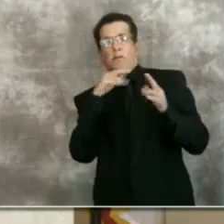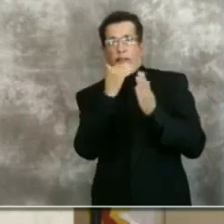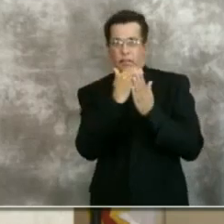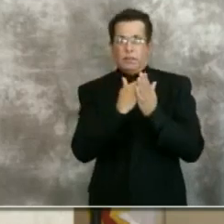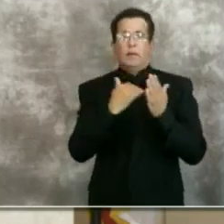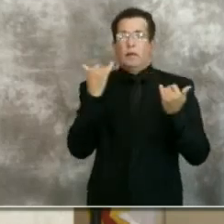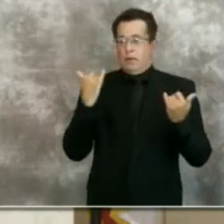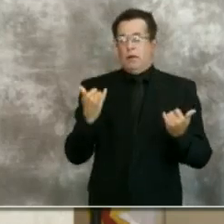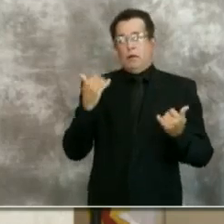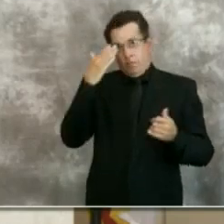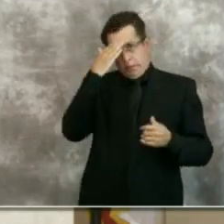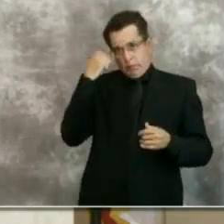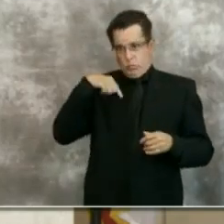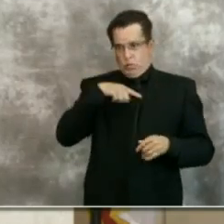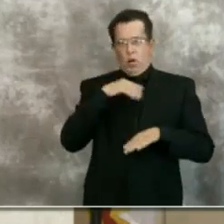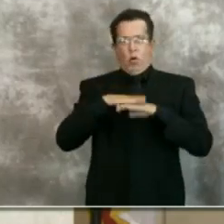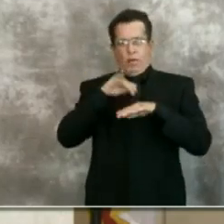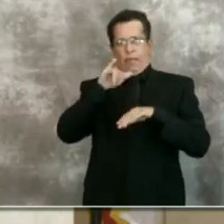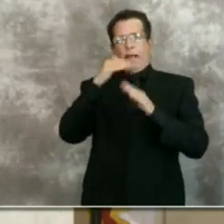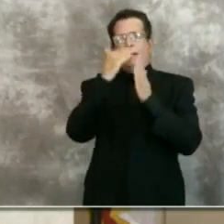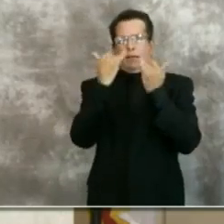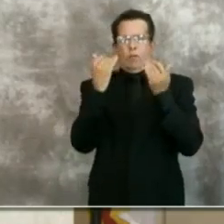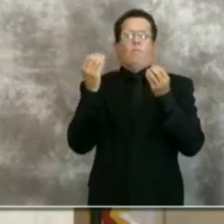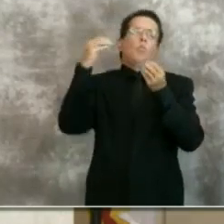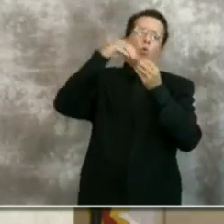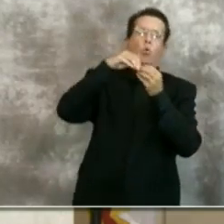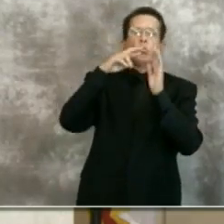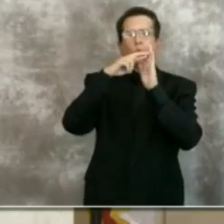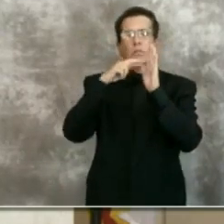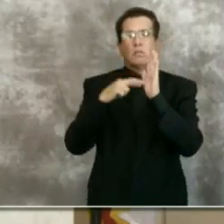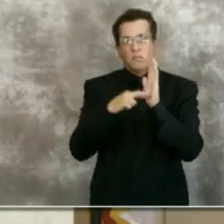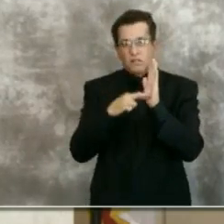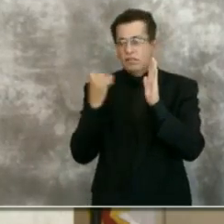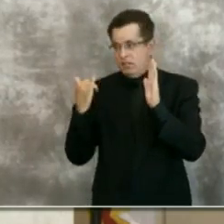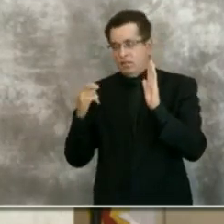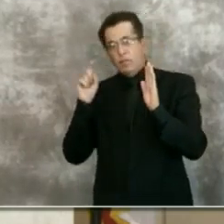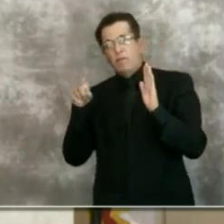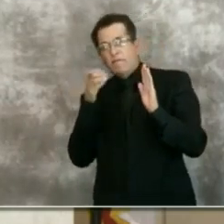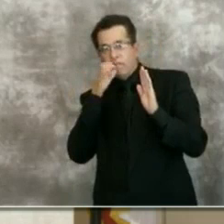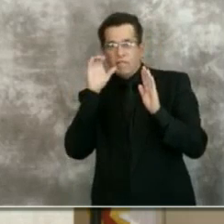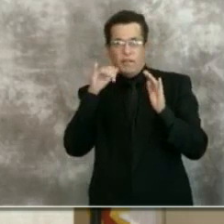TRIGGERED ARE PLACED ON THAT LIST. AS A RESULT OF BEING ON